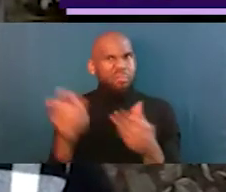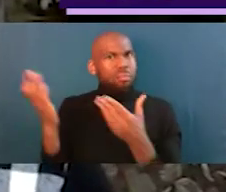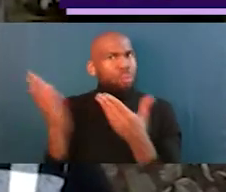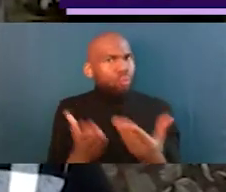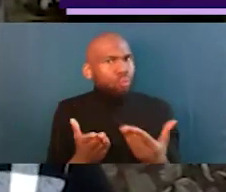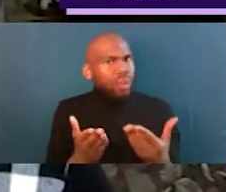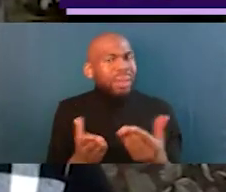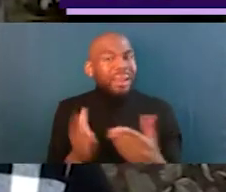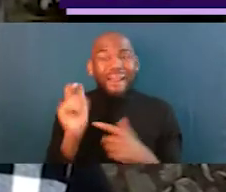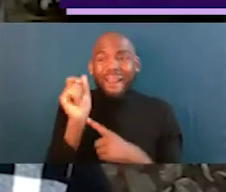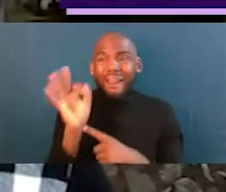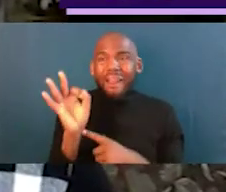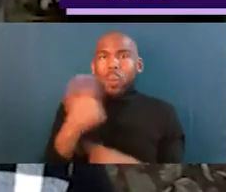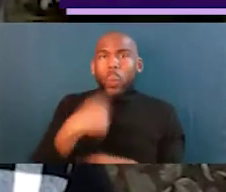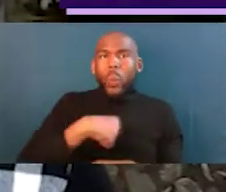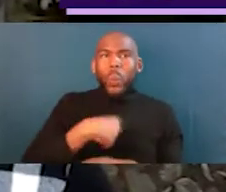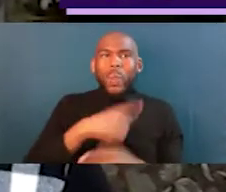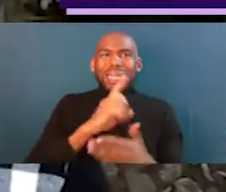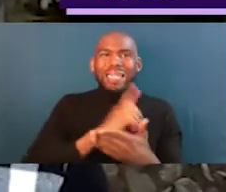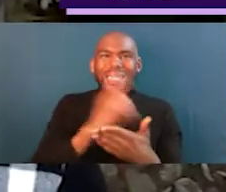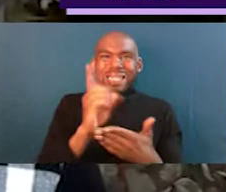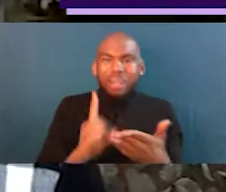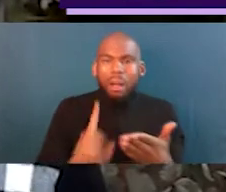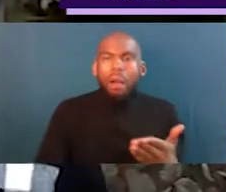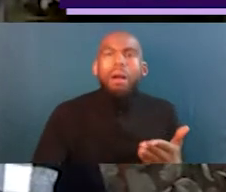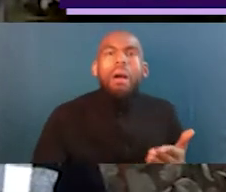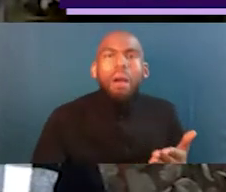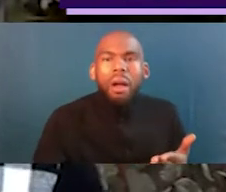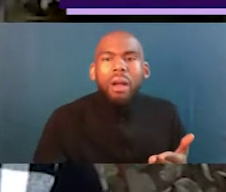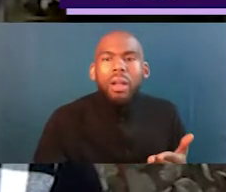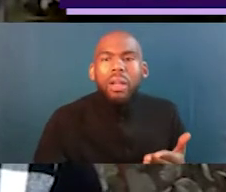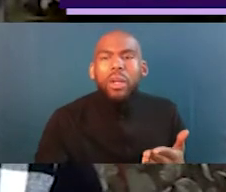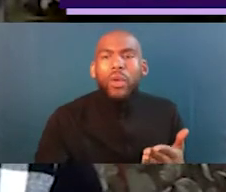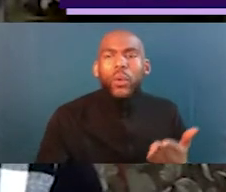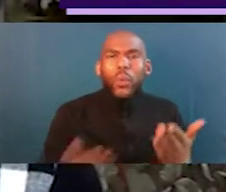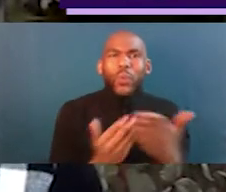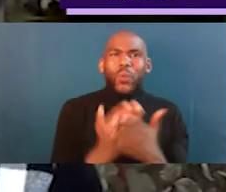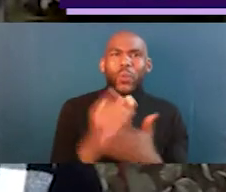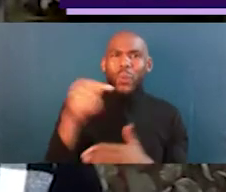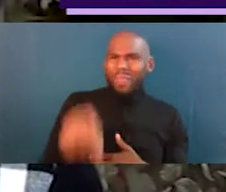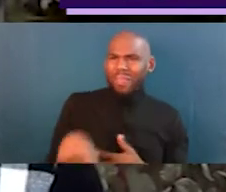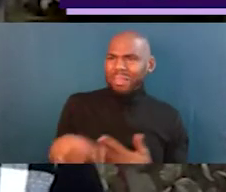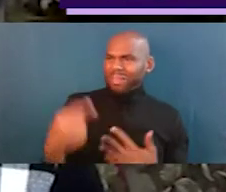it can bring along if we're designing the accessibility into its thinking, so this is